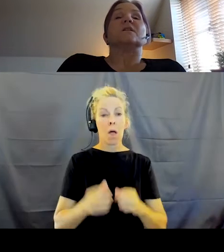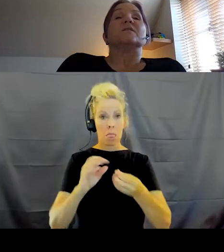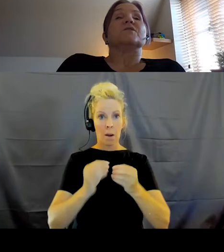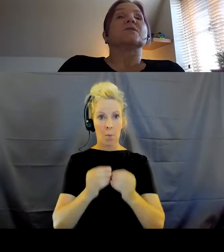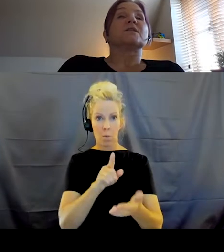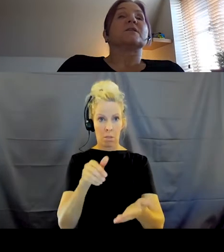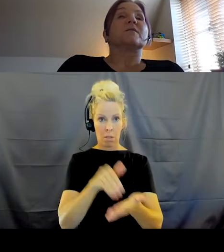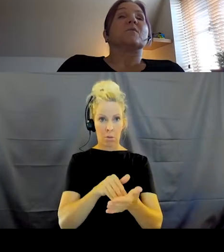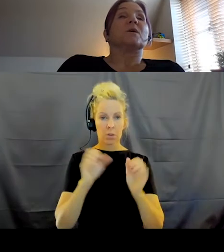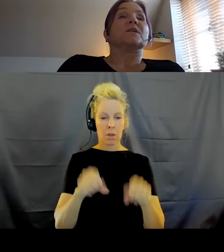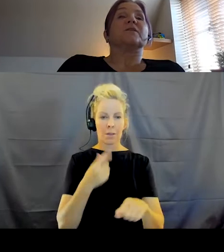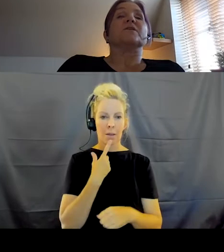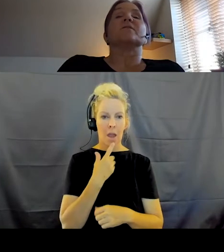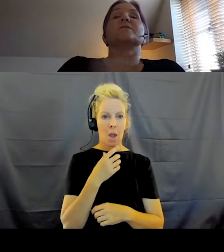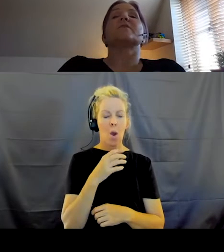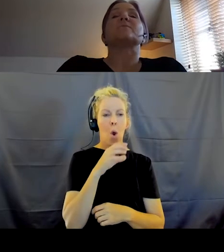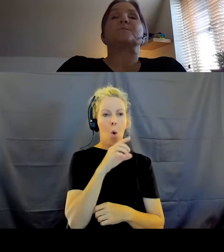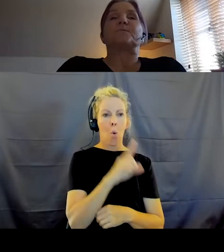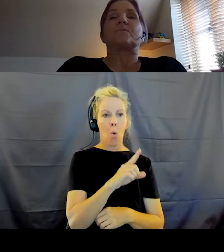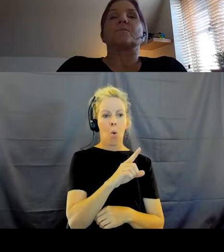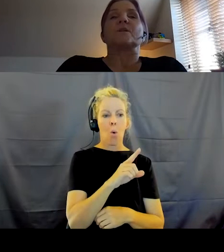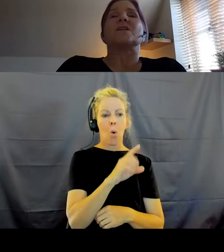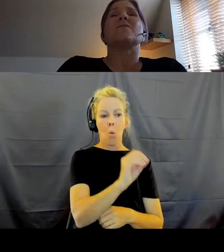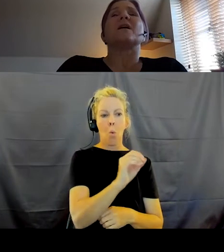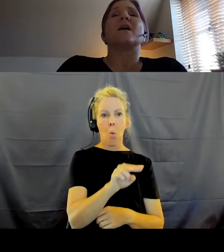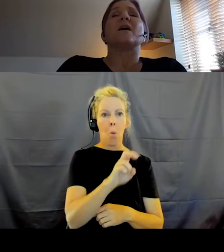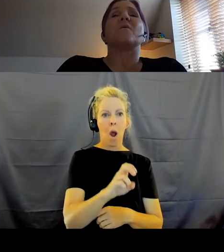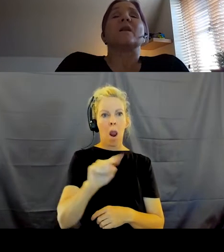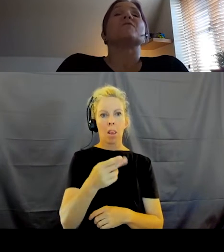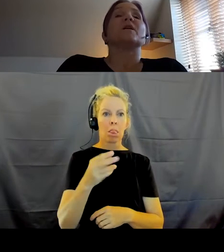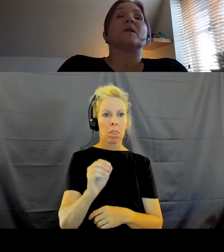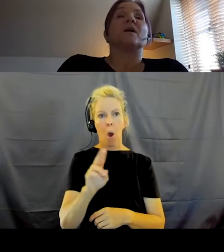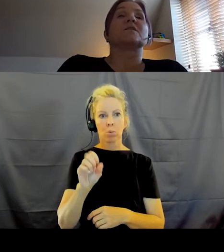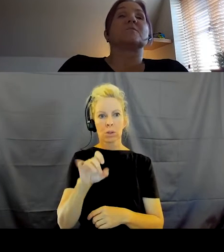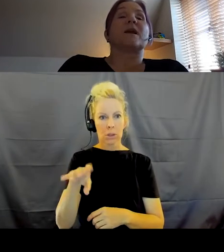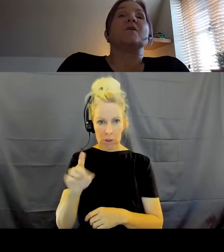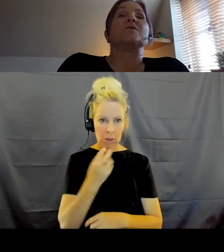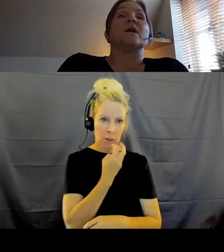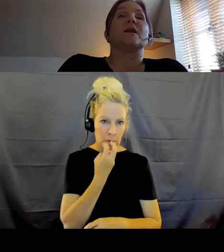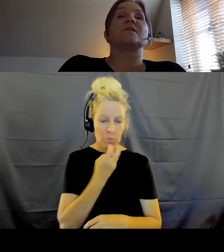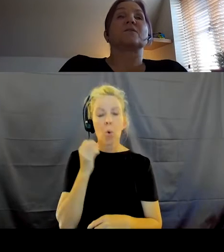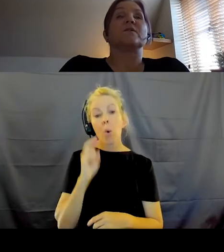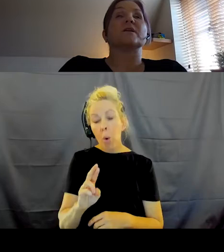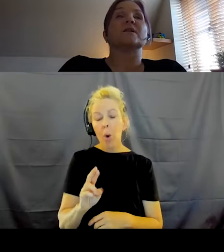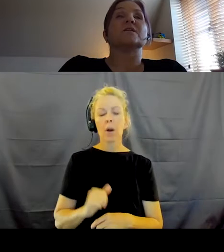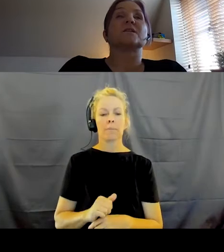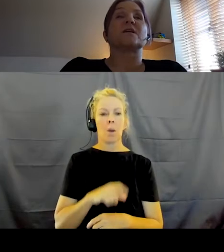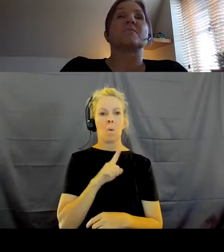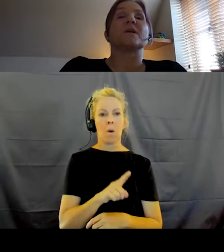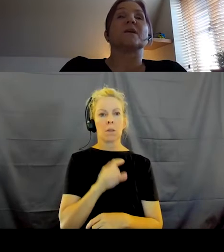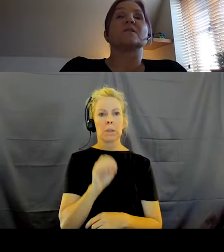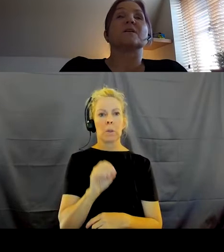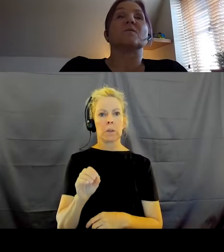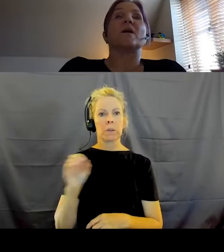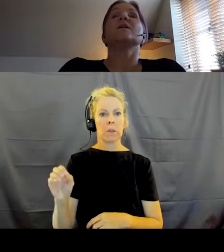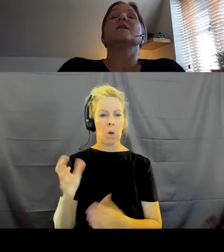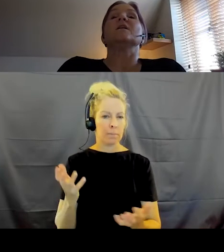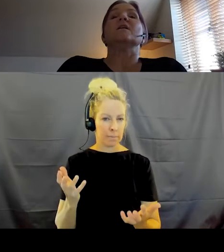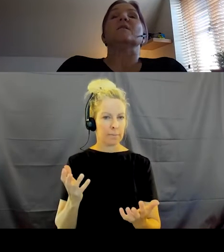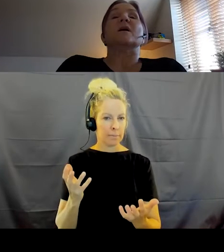an individual's series of numbers. 1-0-0-0. And if anyone asks me how to get it in that certain way,